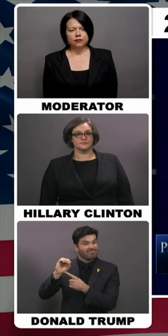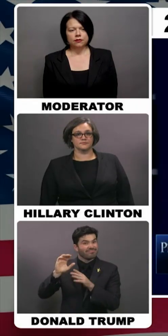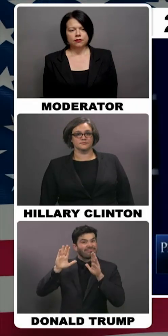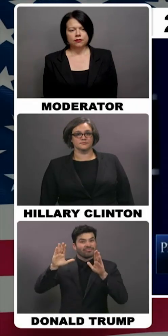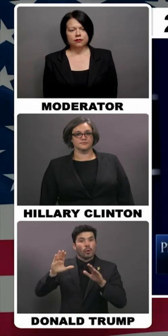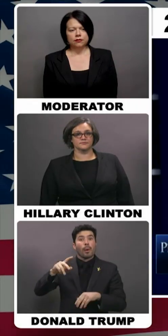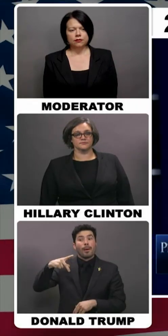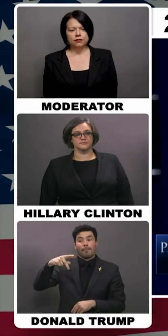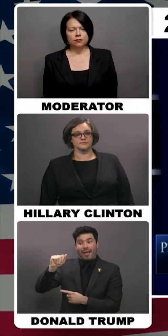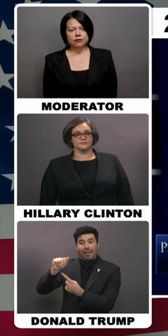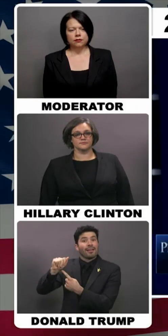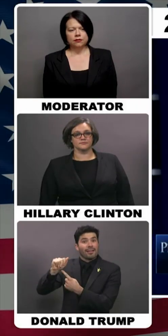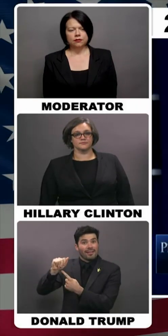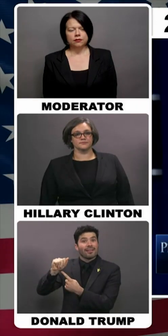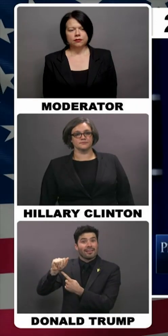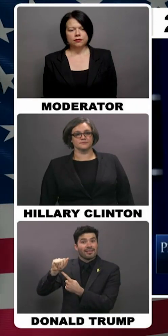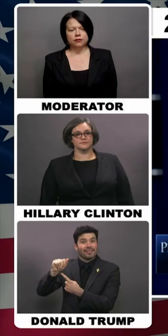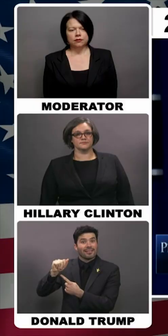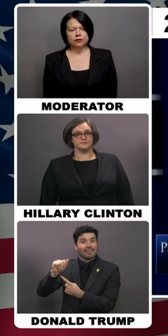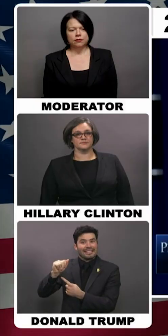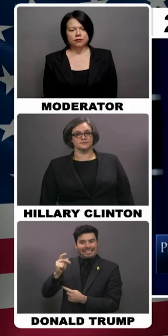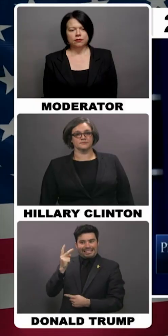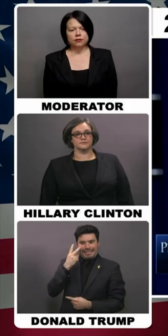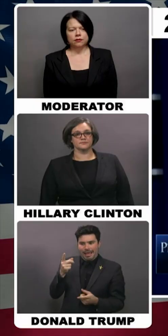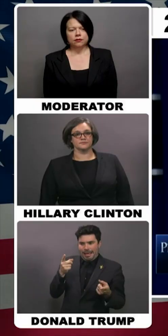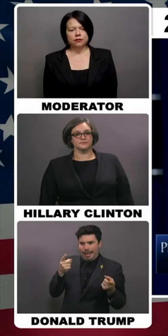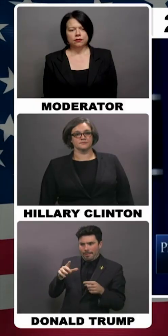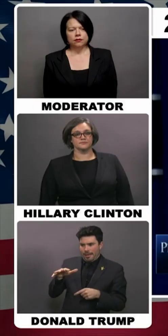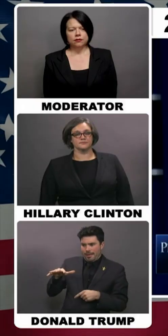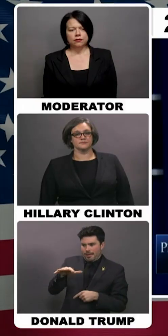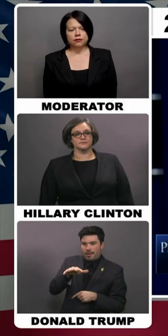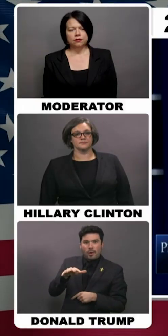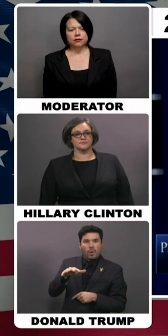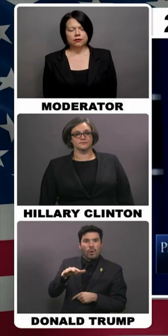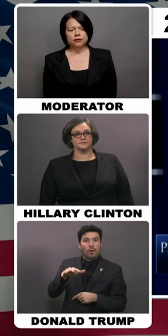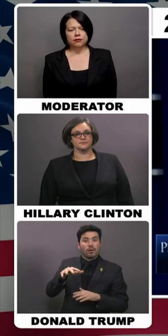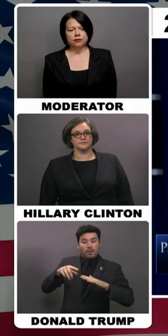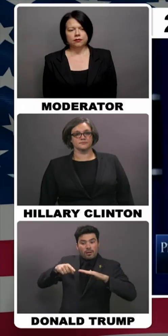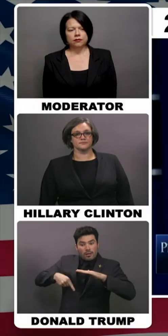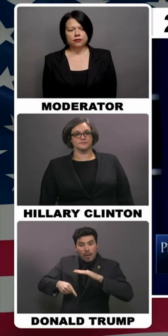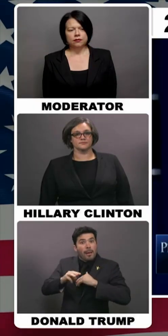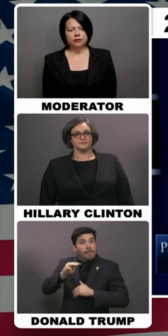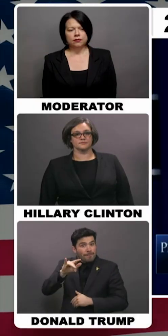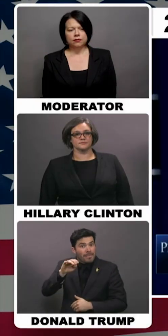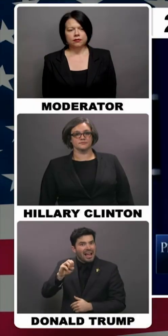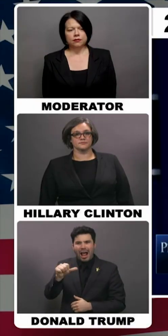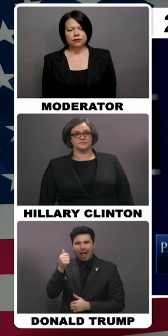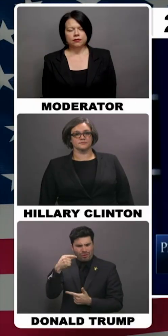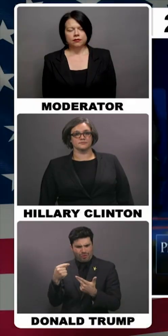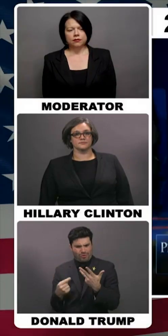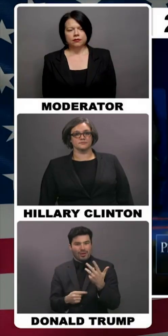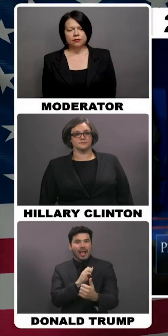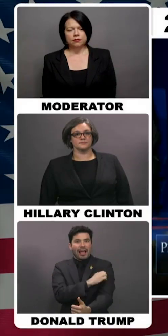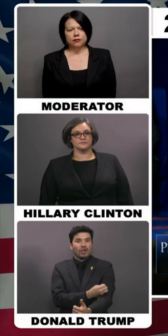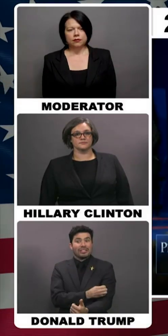and you see what they're doing to the people, miners and others in the energy business. It's a disgrace. Your time is up. Thank you, sir.